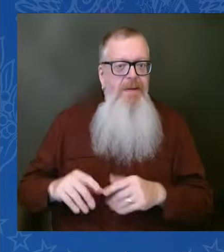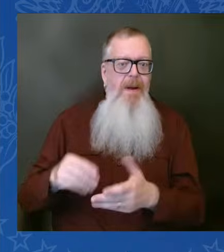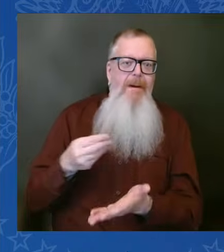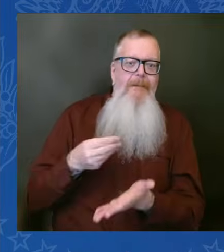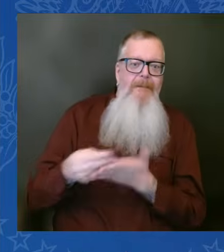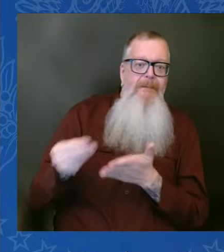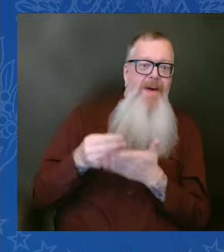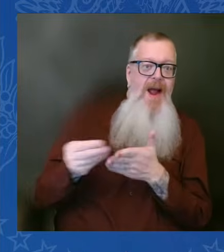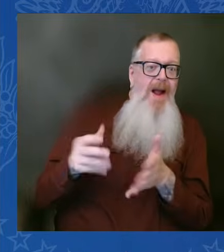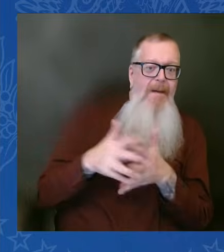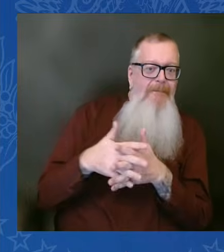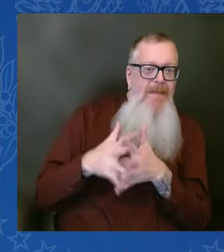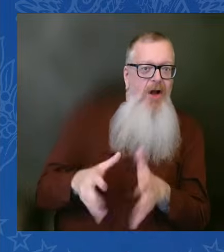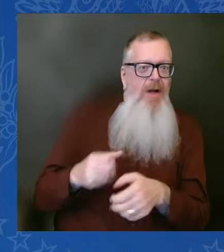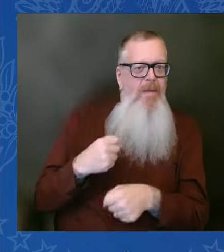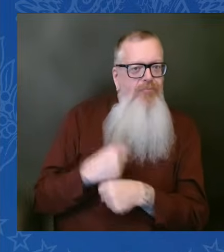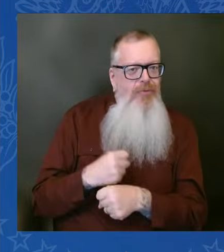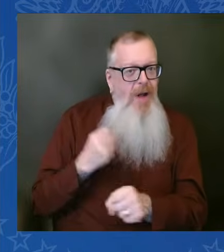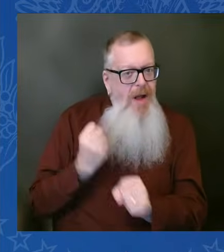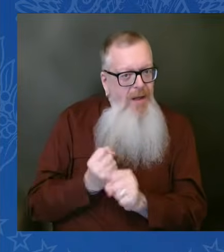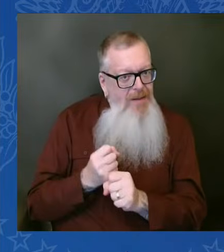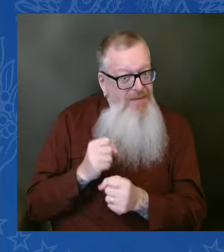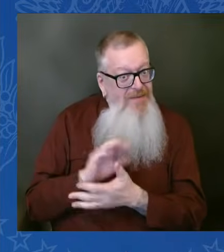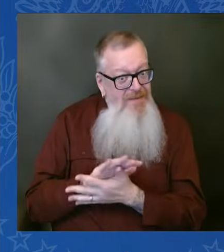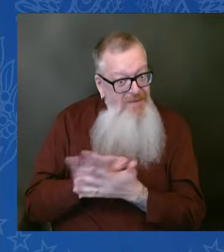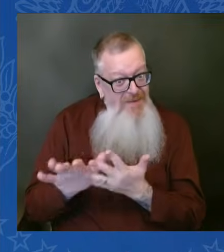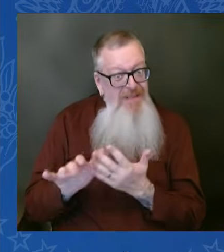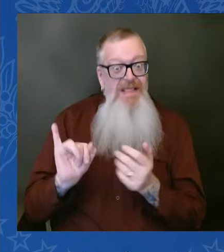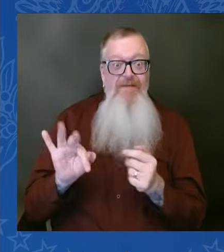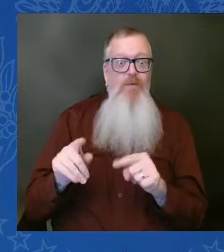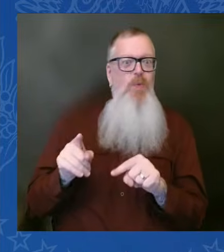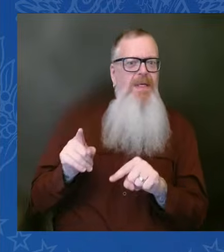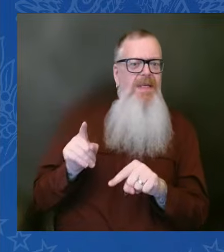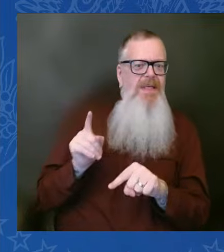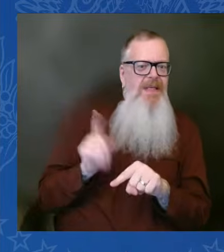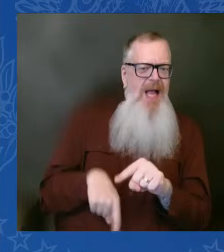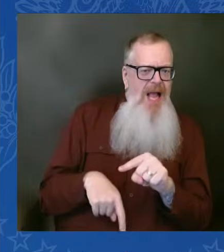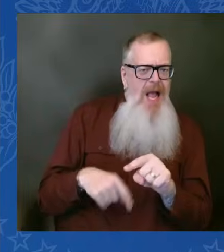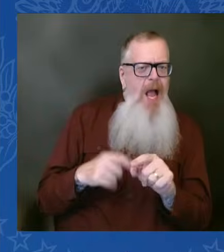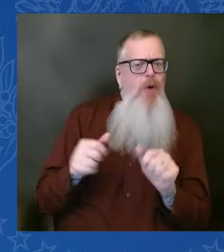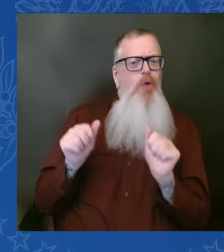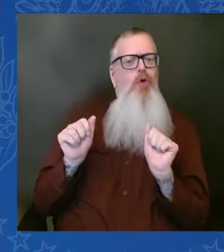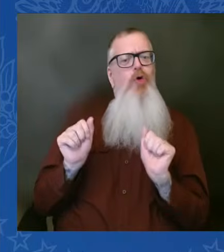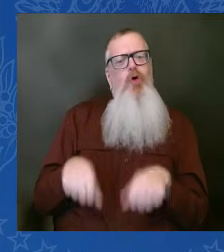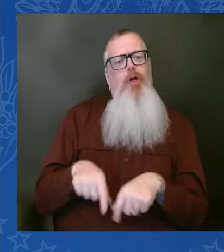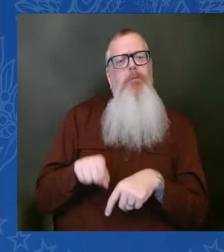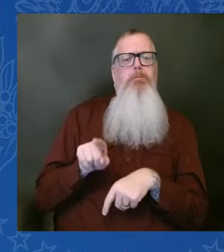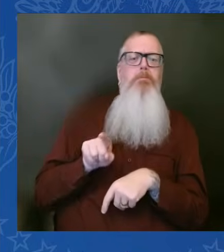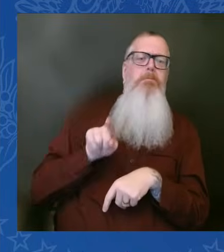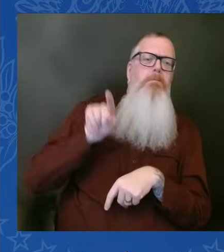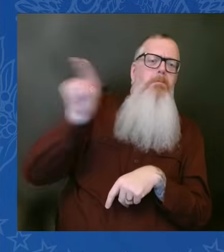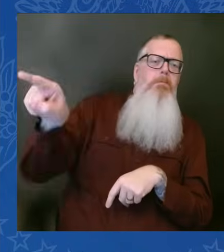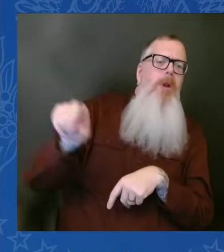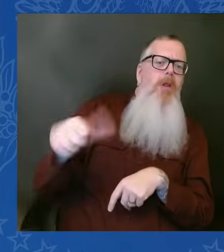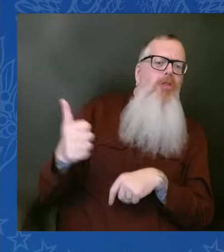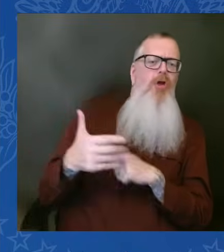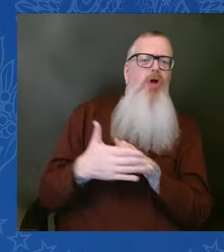American worker, you could go overseas, but you had to show it. Well, guess what? Past adminiscration, including my present [predecessor],